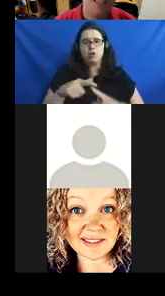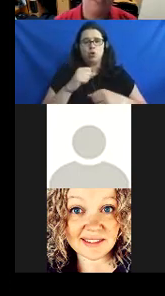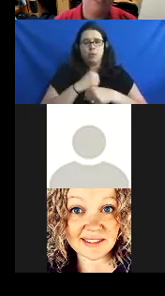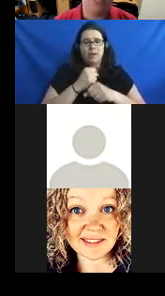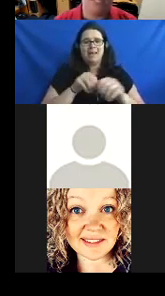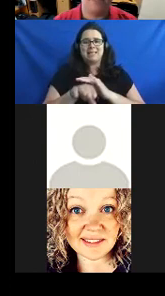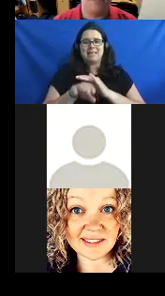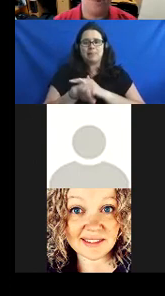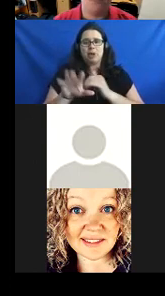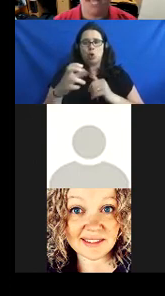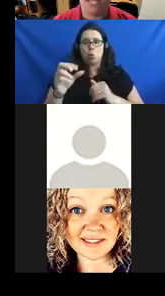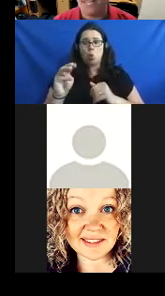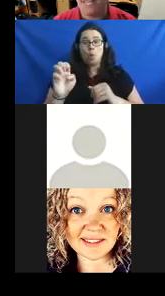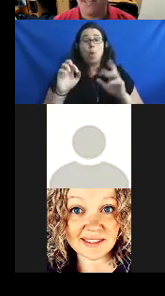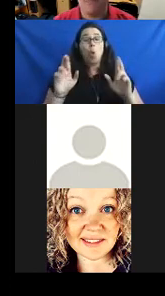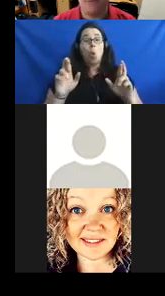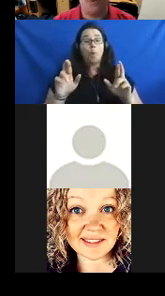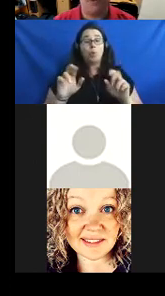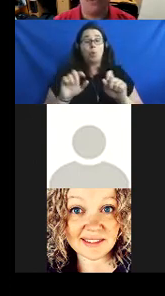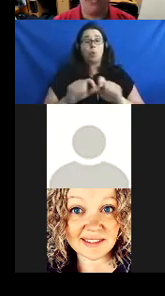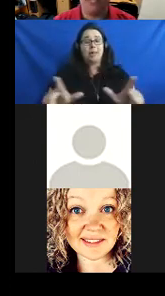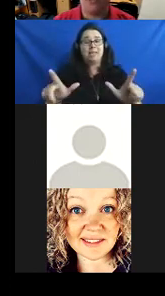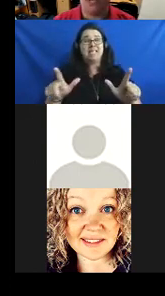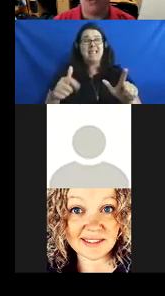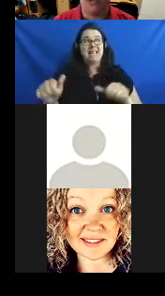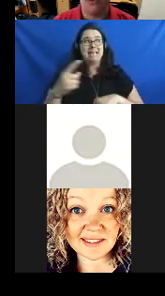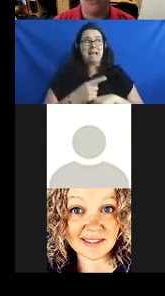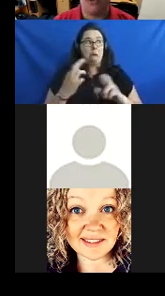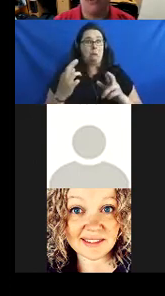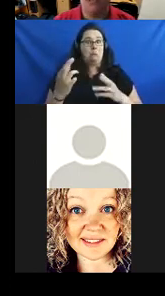RELEASE ANY DAY, I AM HOPING WITHIN THE NEXT WEEK OR TWO.